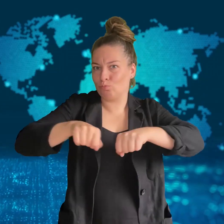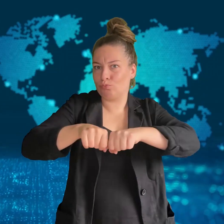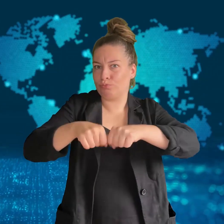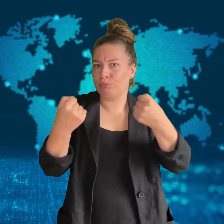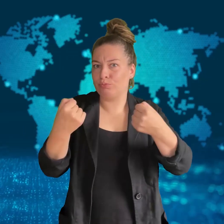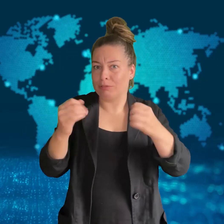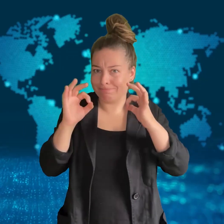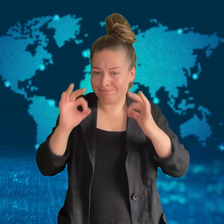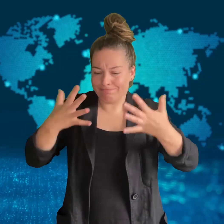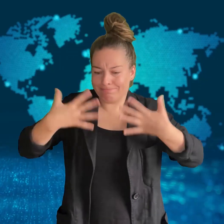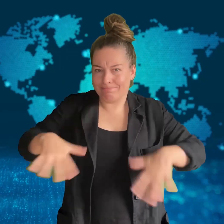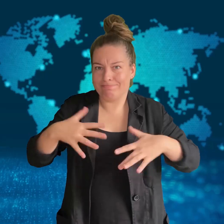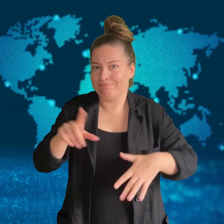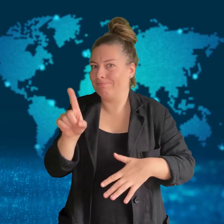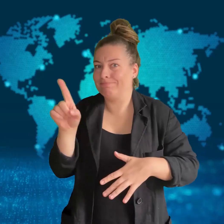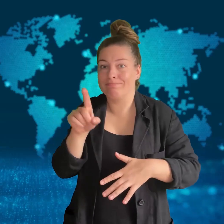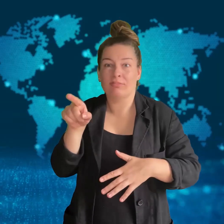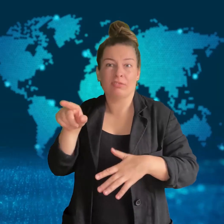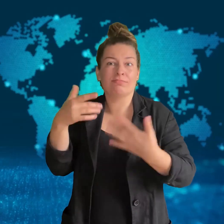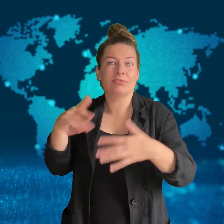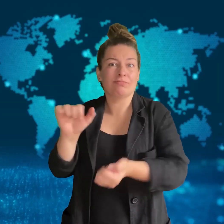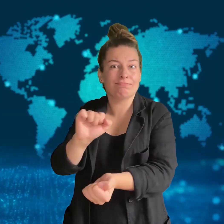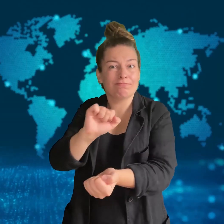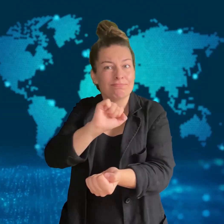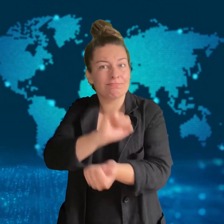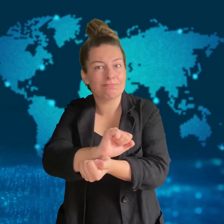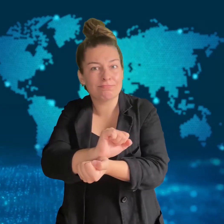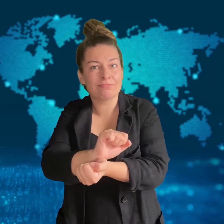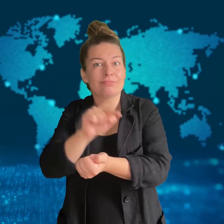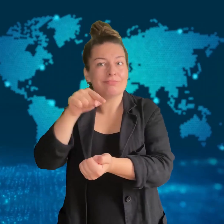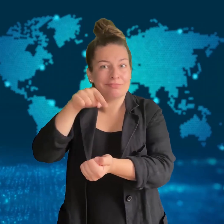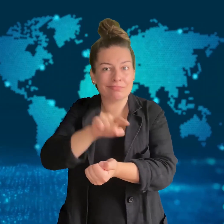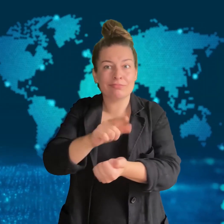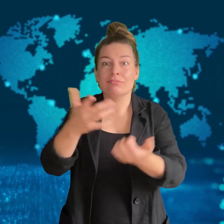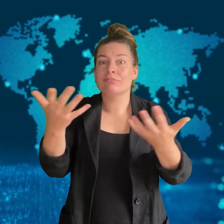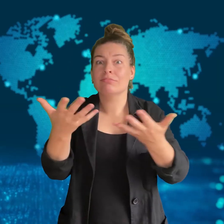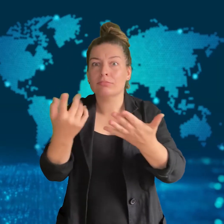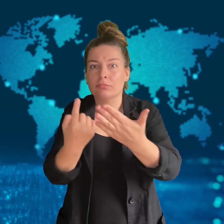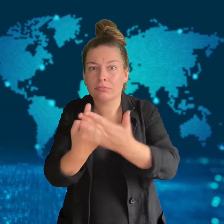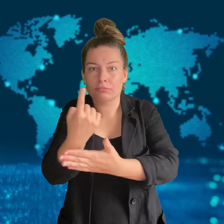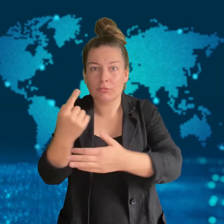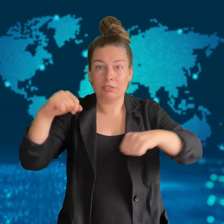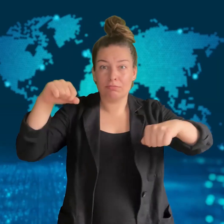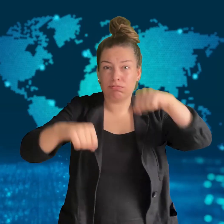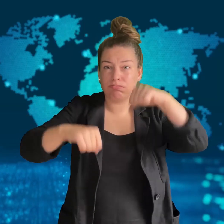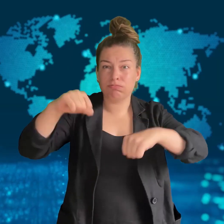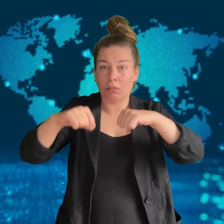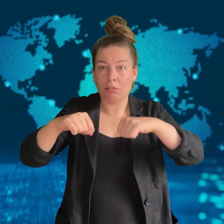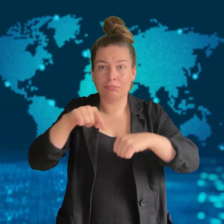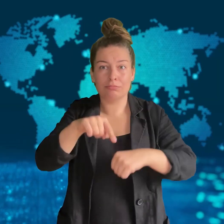She was arrested for her "improper clothing" because she was